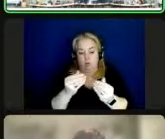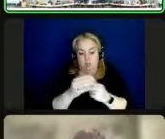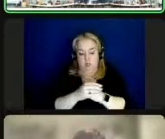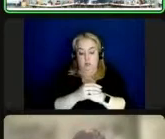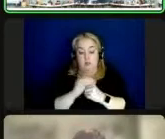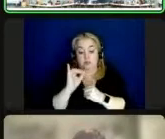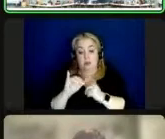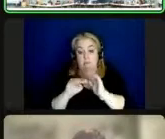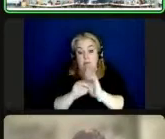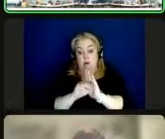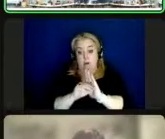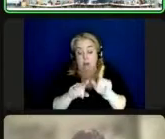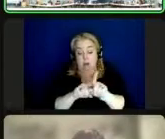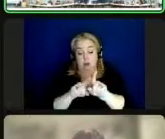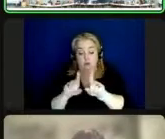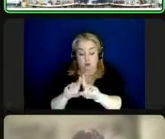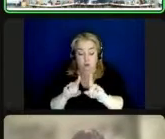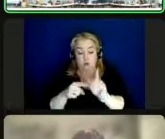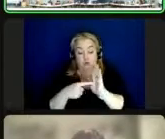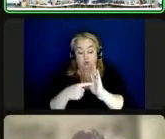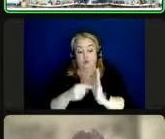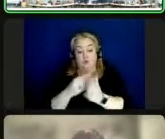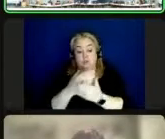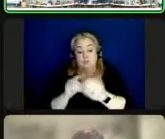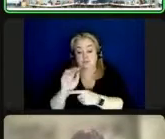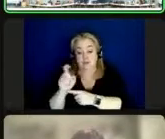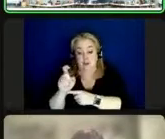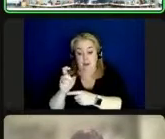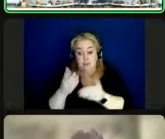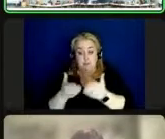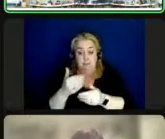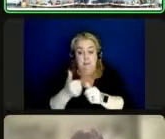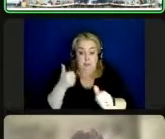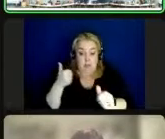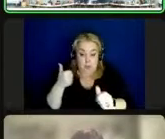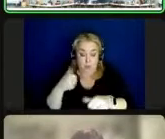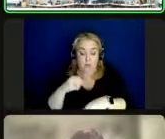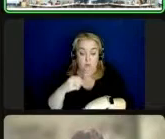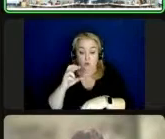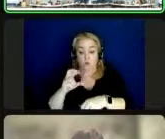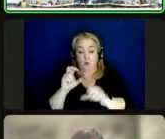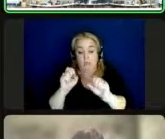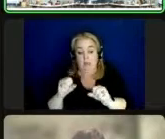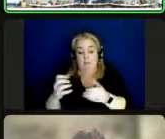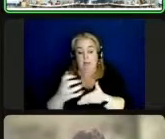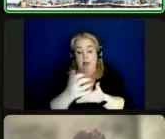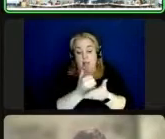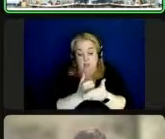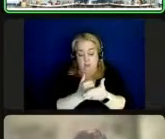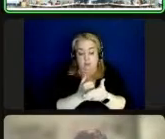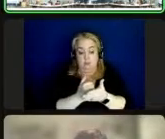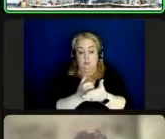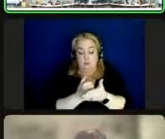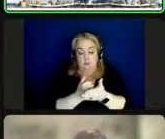REDUCES THE AMOUNT OF REVENUE